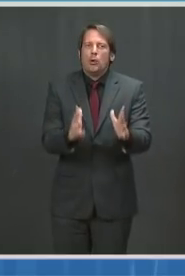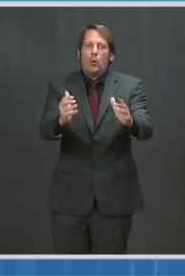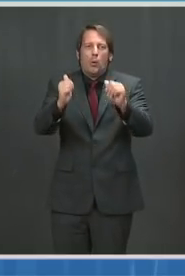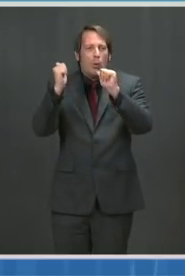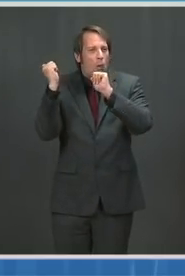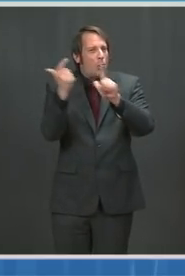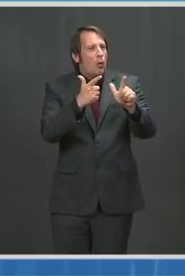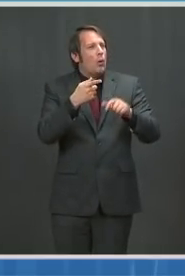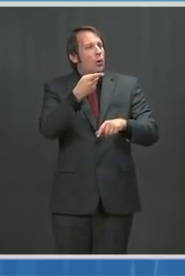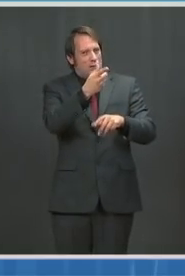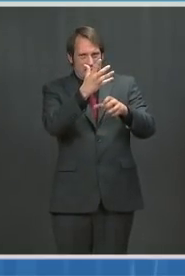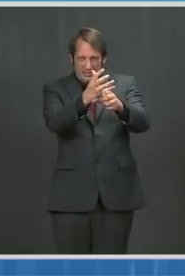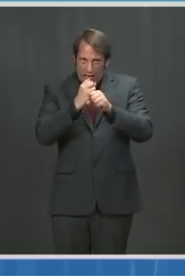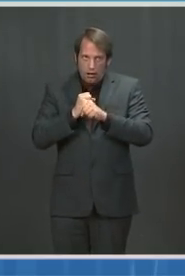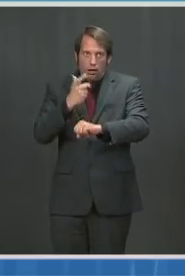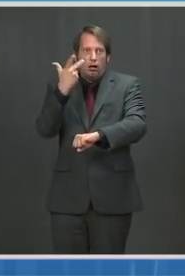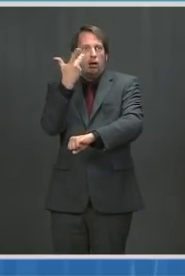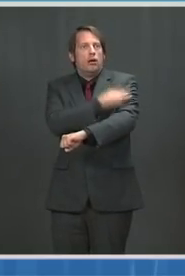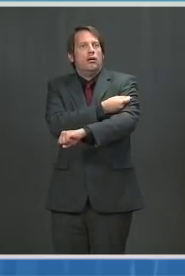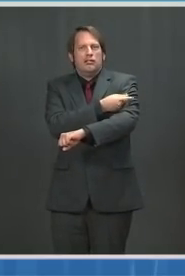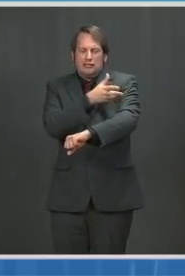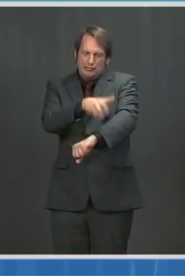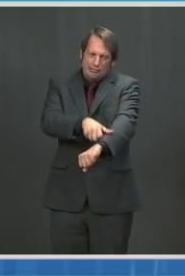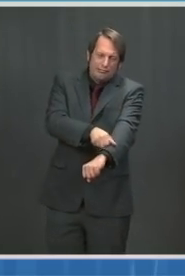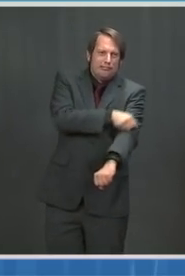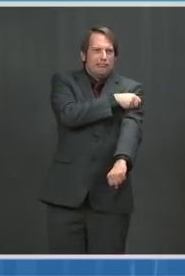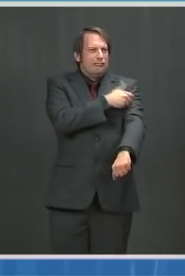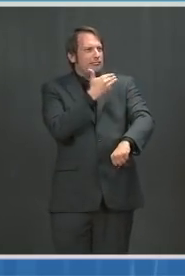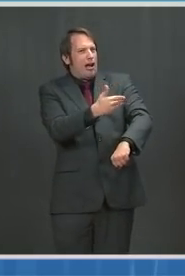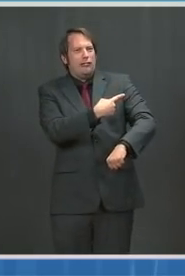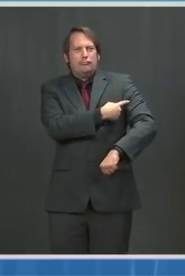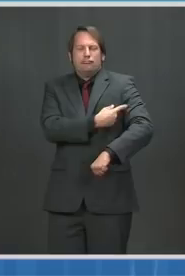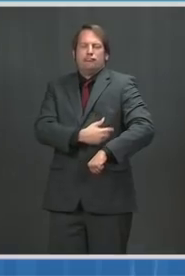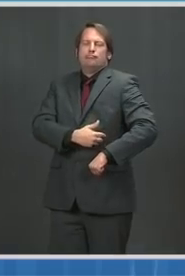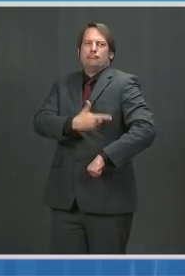to roll up their sleeves and join the nearly 108 million people